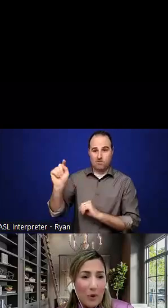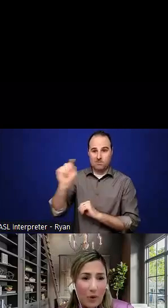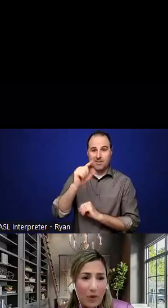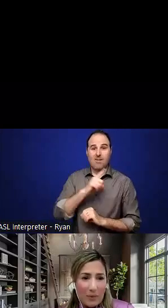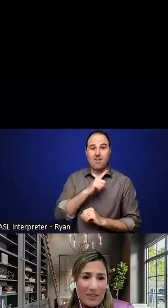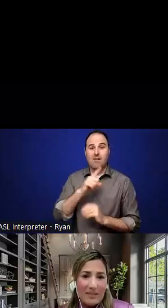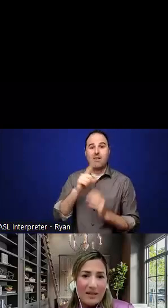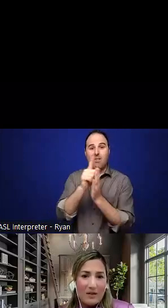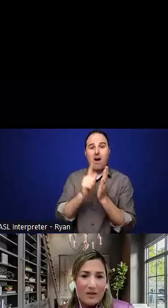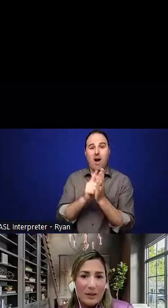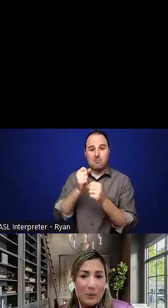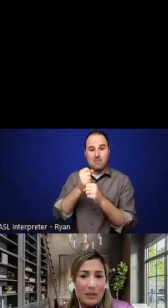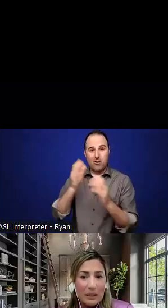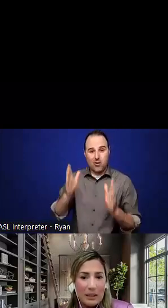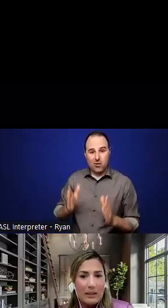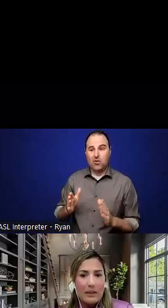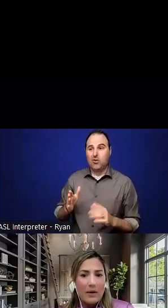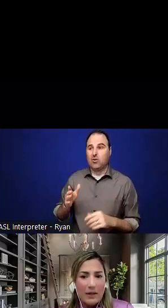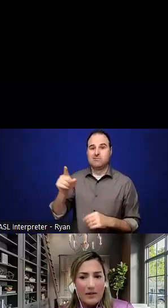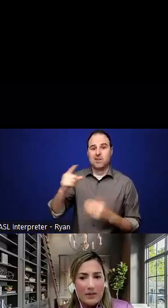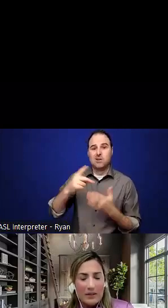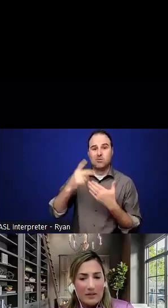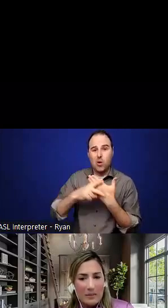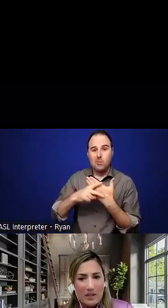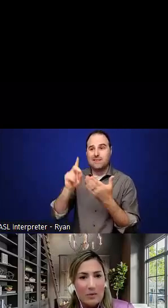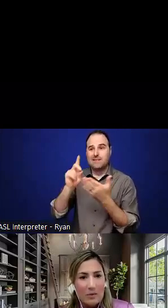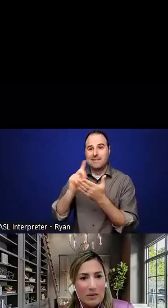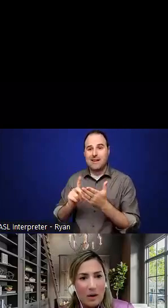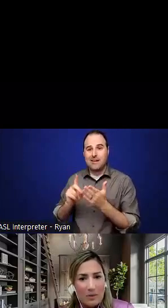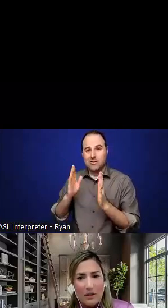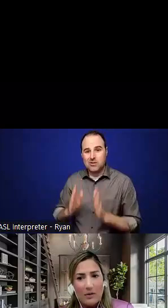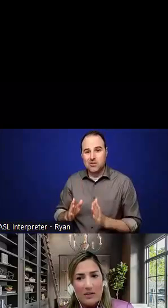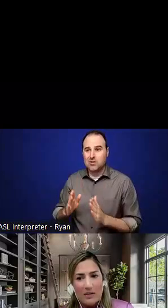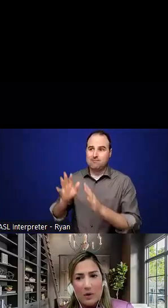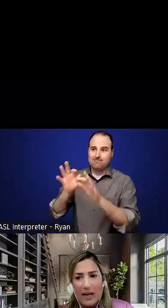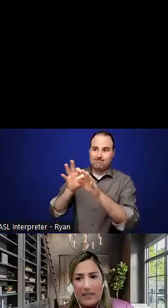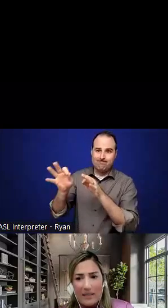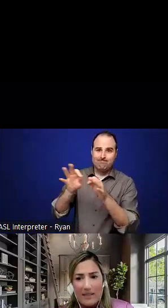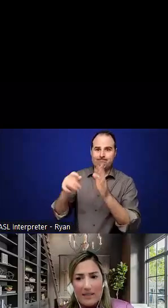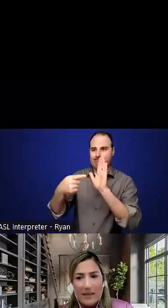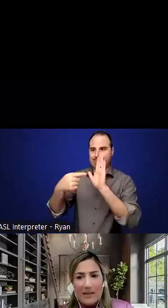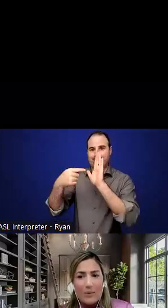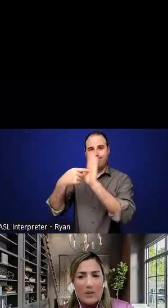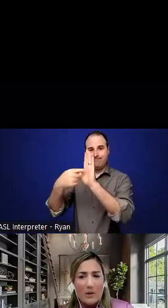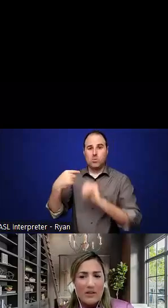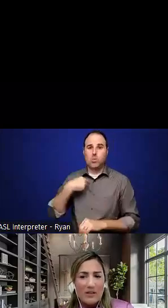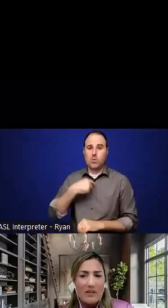program designers that we need healthcare systems to adopt inclusive practices that respond to the